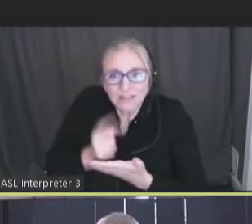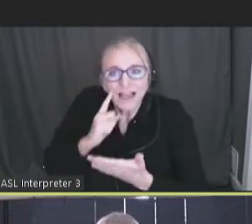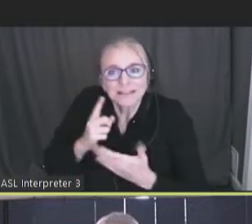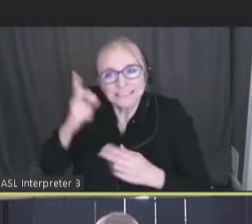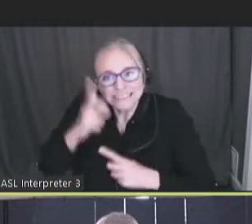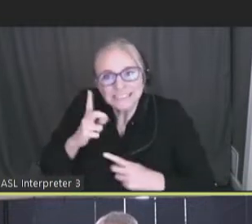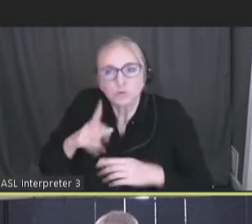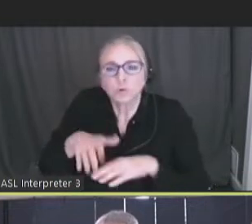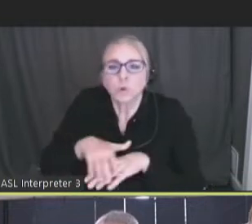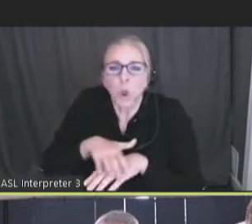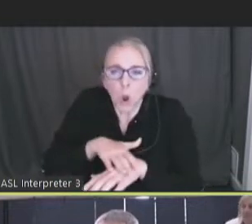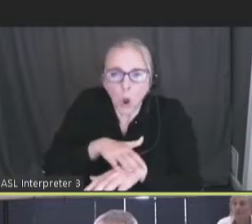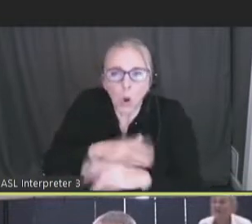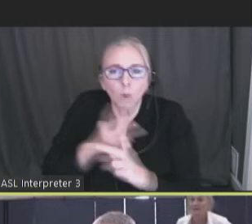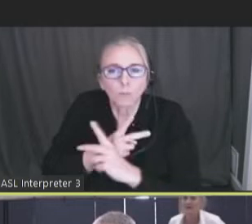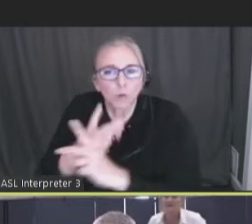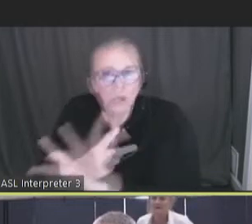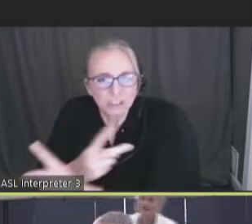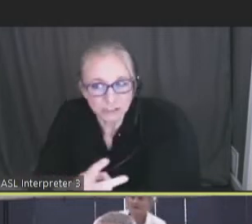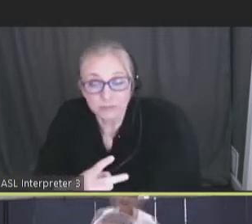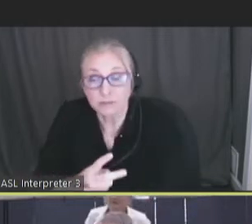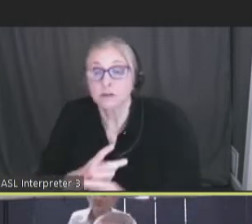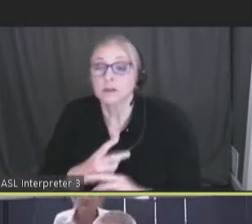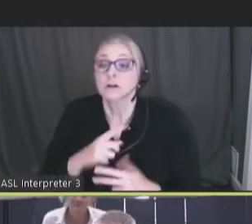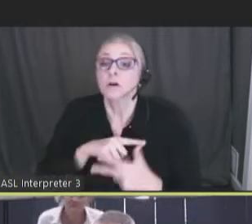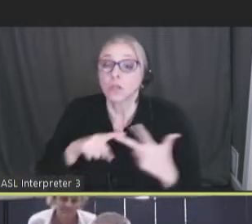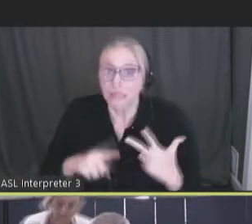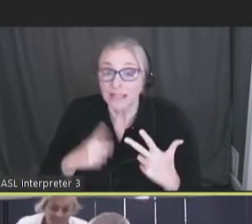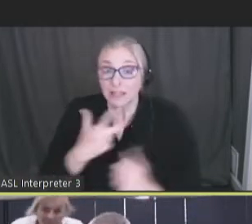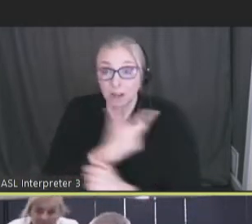only three therapeutic vaccines, all of which treat cancer -- [talking simultaneously]